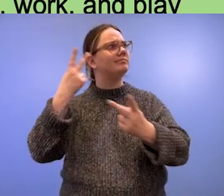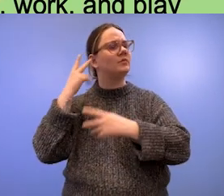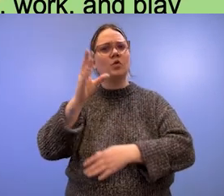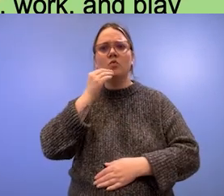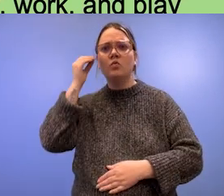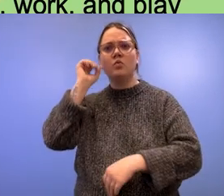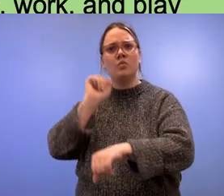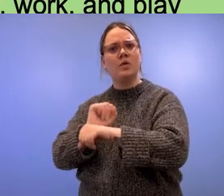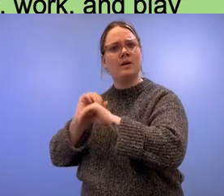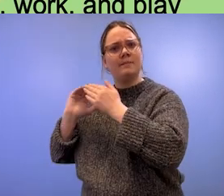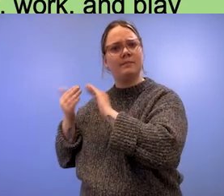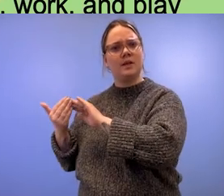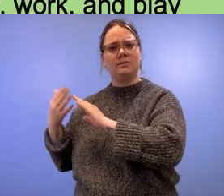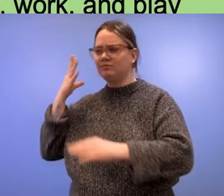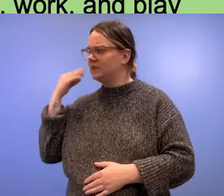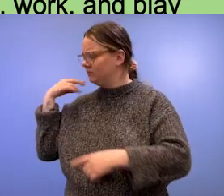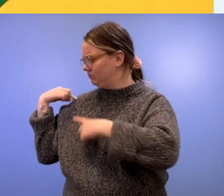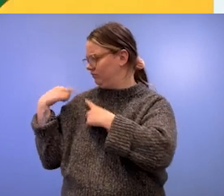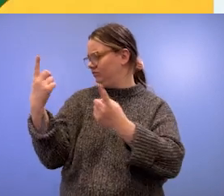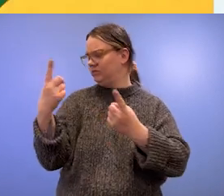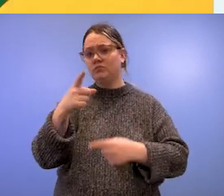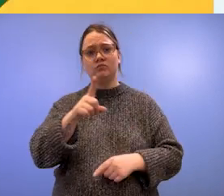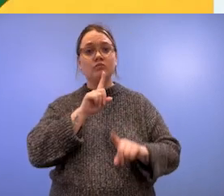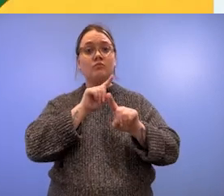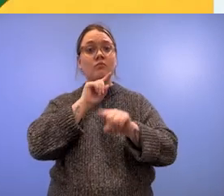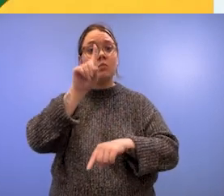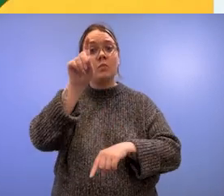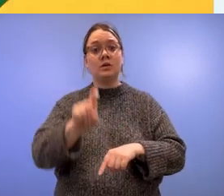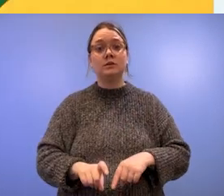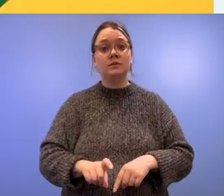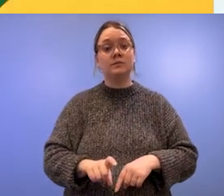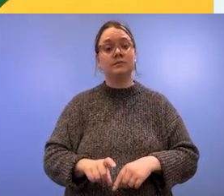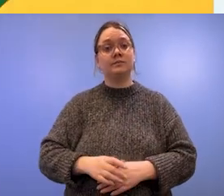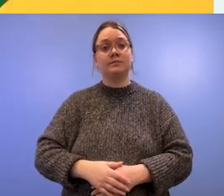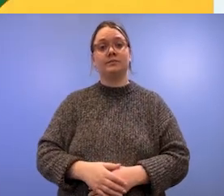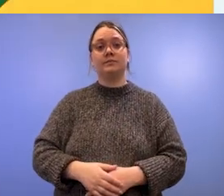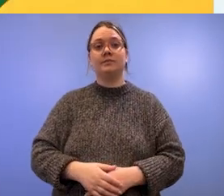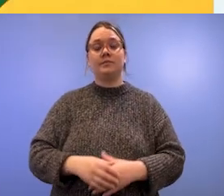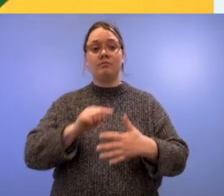experience. As you answer questions. so your tasks.